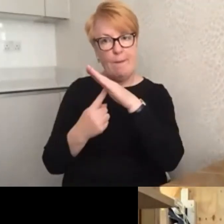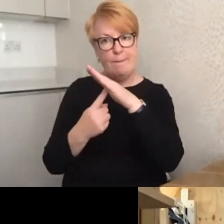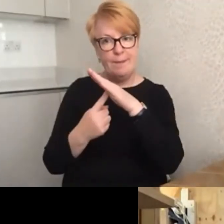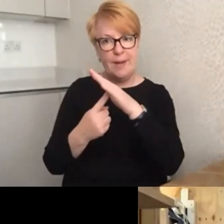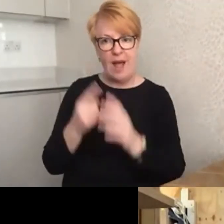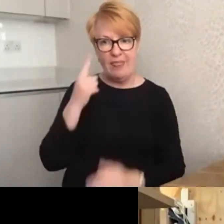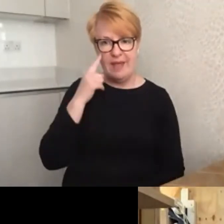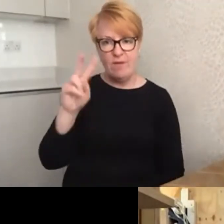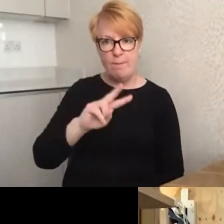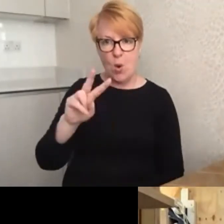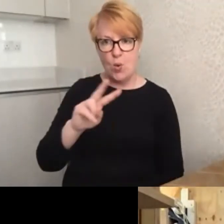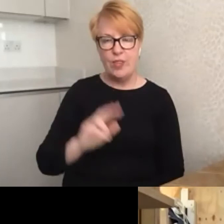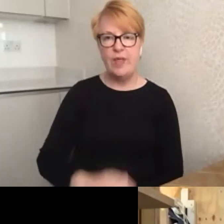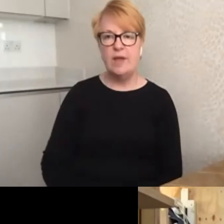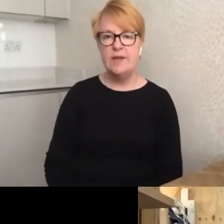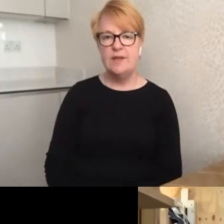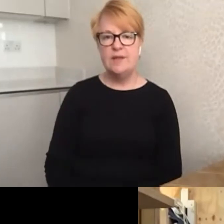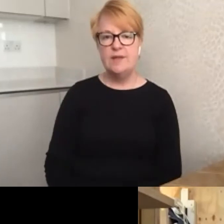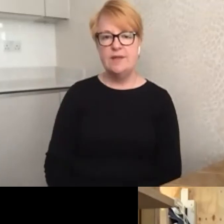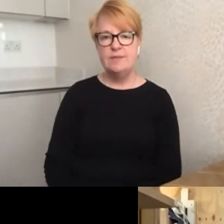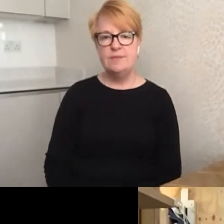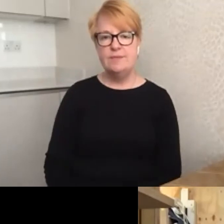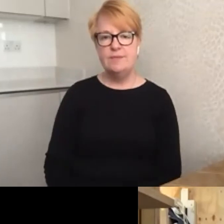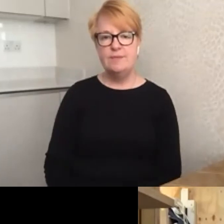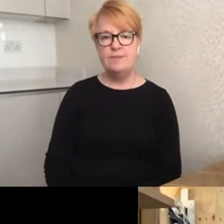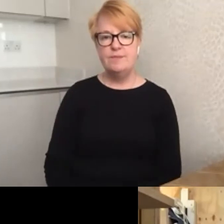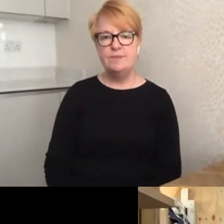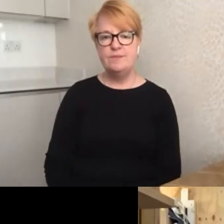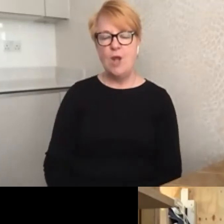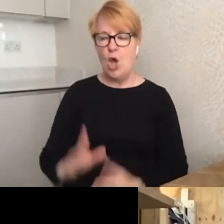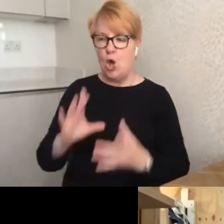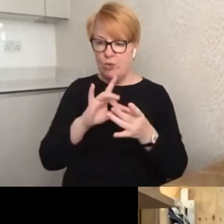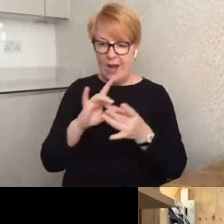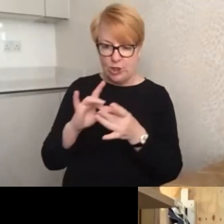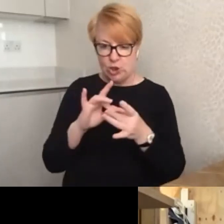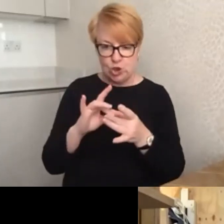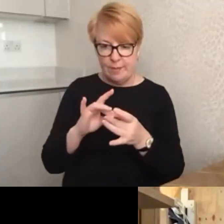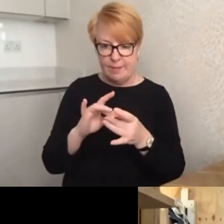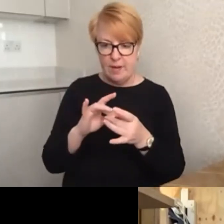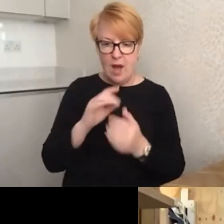what do you think is important in the relationship between the artist and curator/commissioner